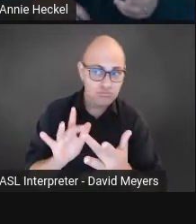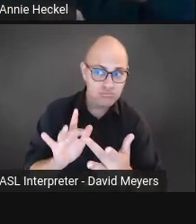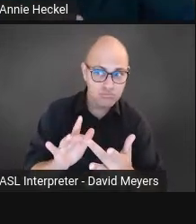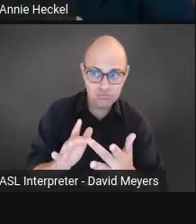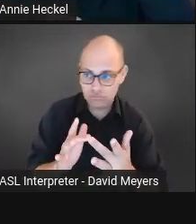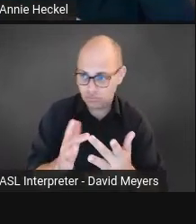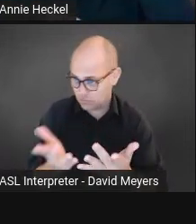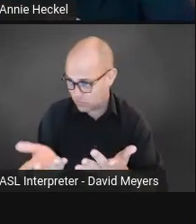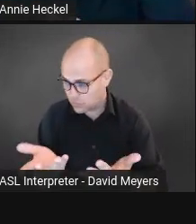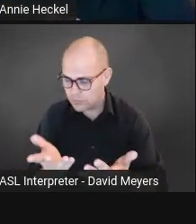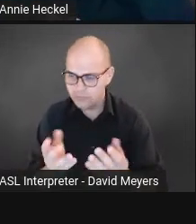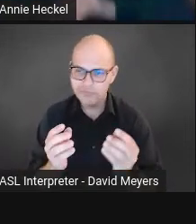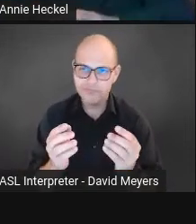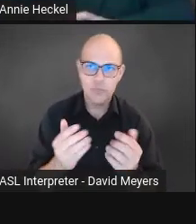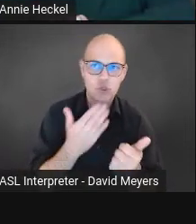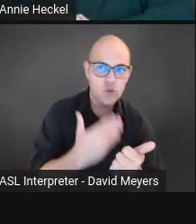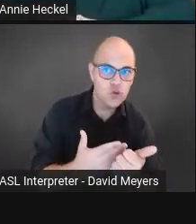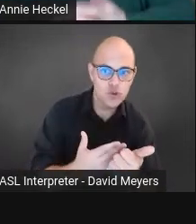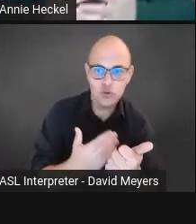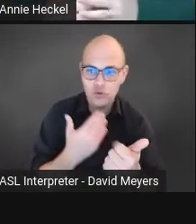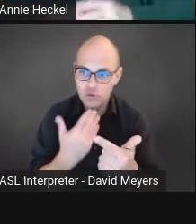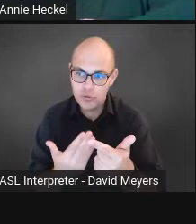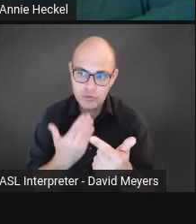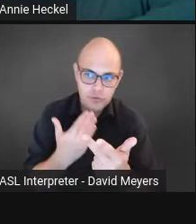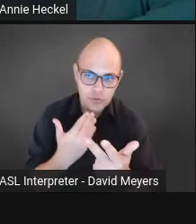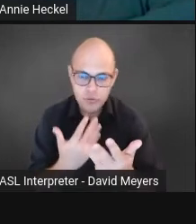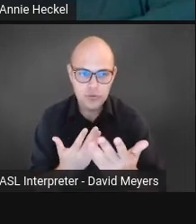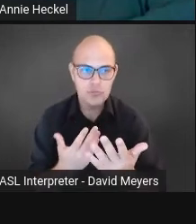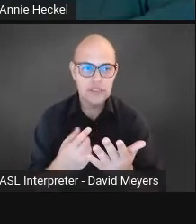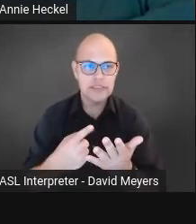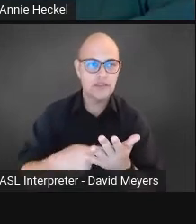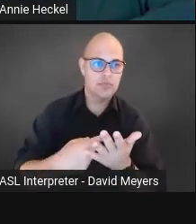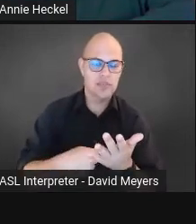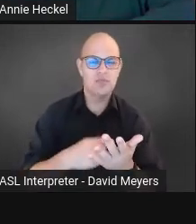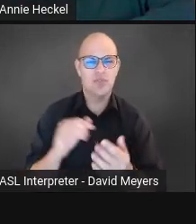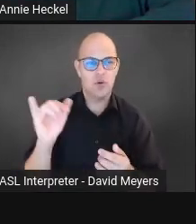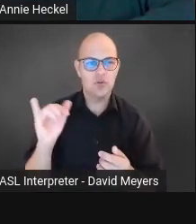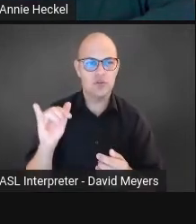and this way, this sometimes we do also have to hit with a stick of it.